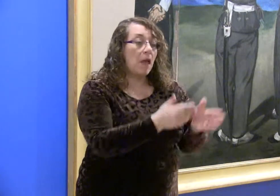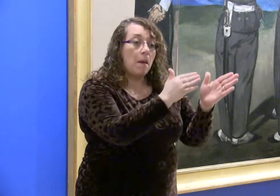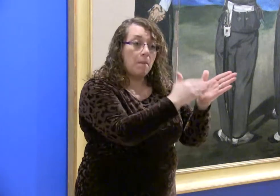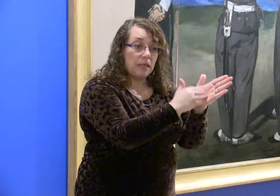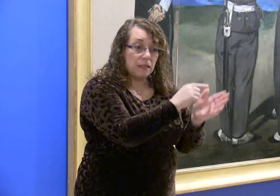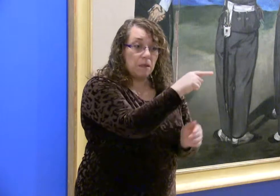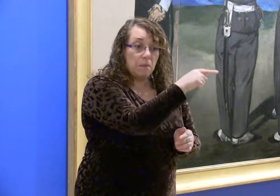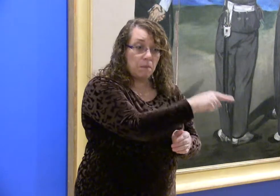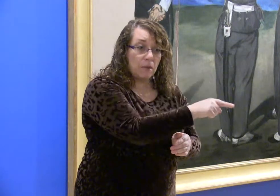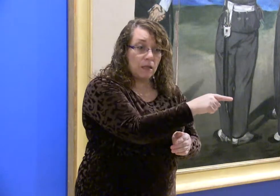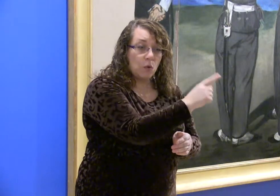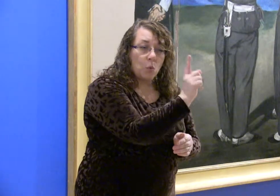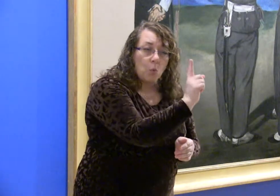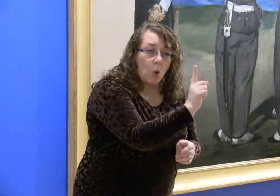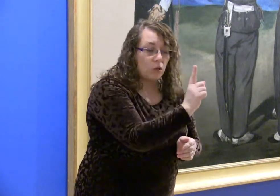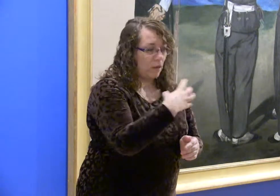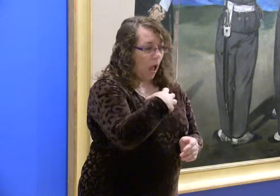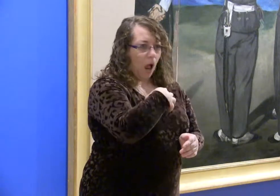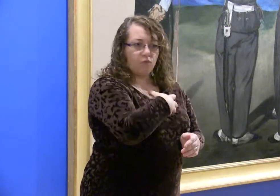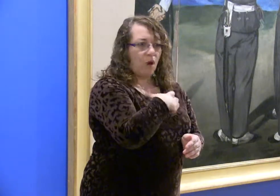Maximilian was a puppet Emperor who had been